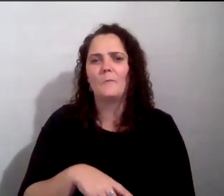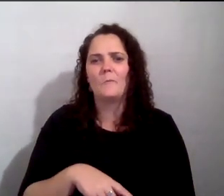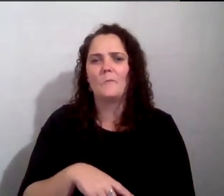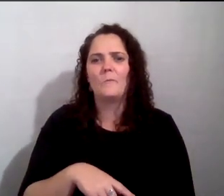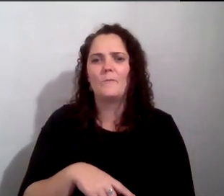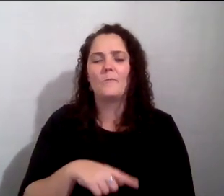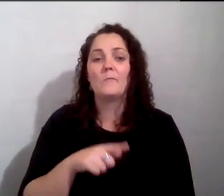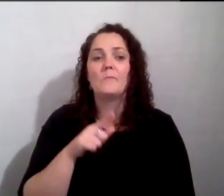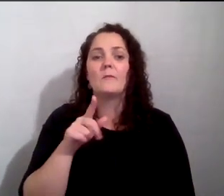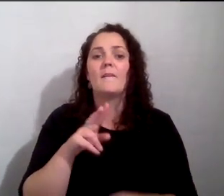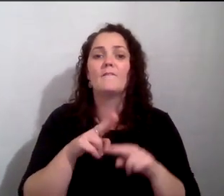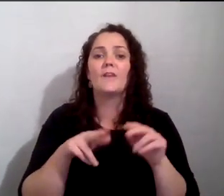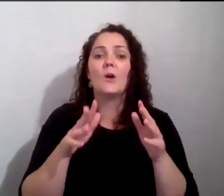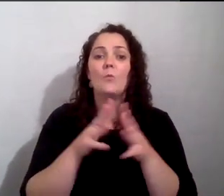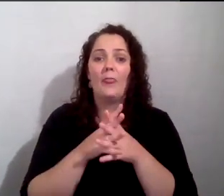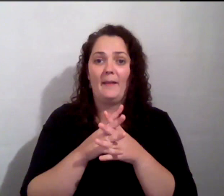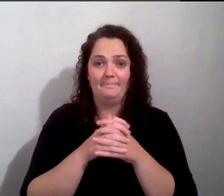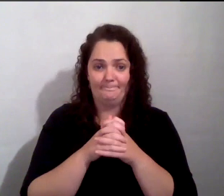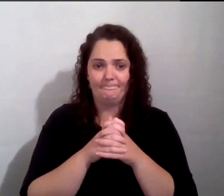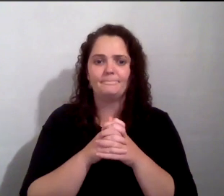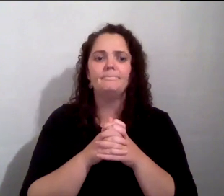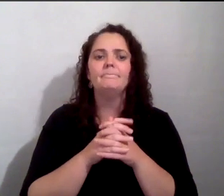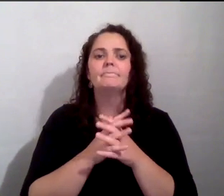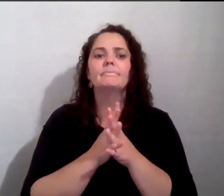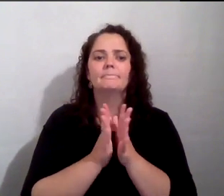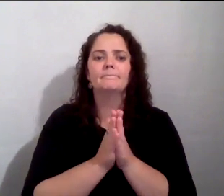by himself, he's chosen a community that was a